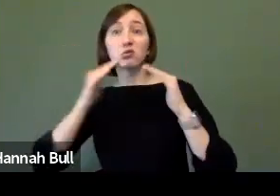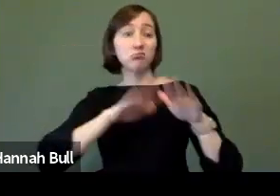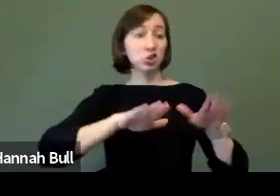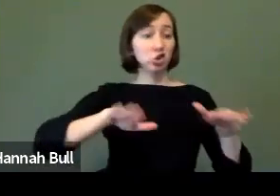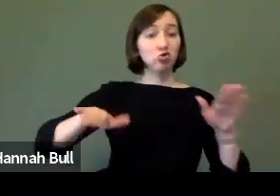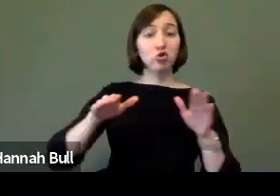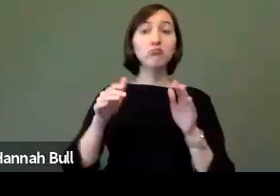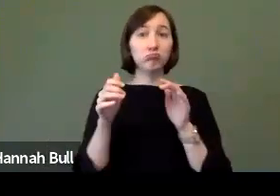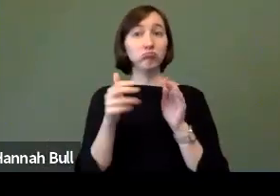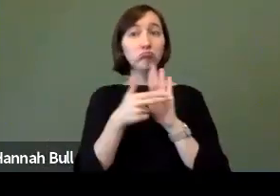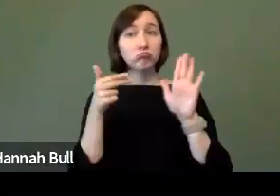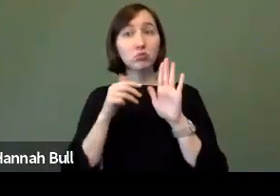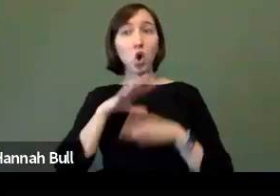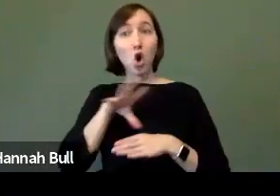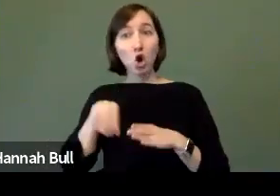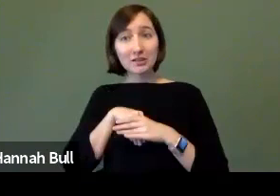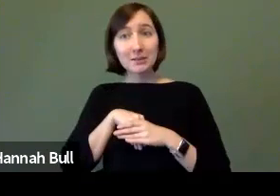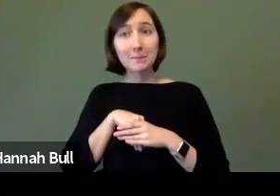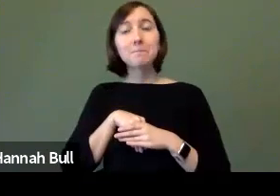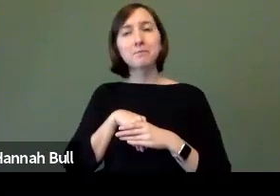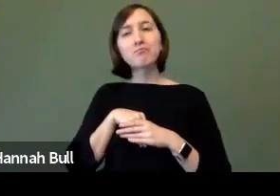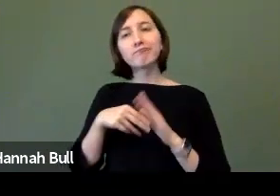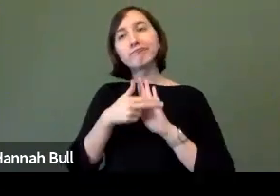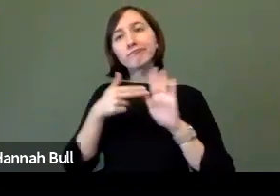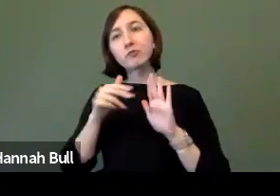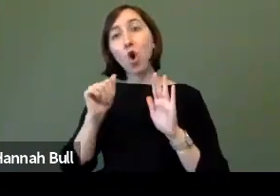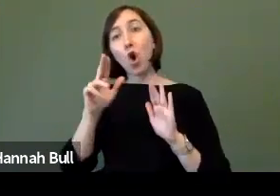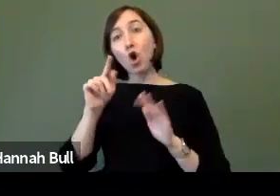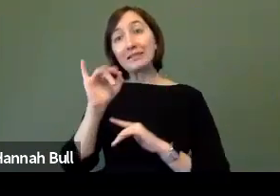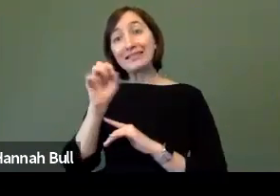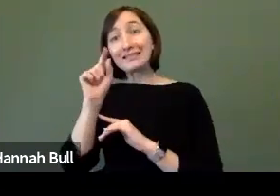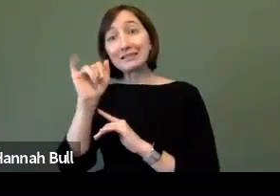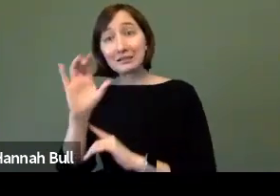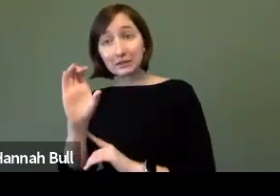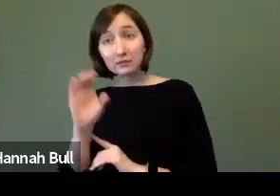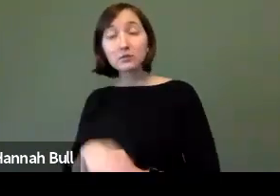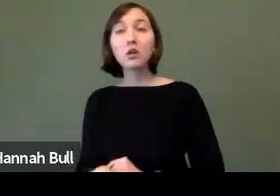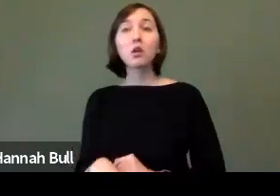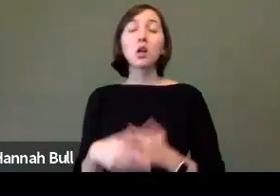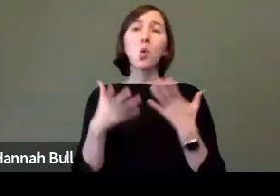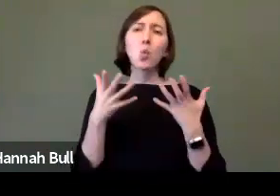who refer to themselves as autistic and want to be connected and supported